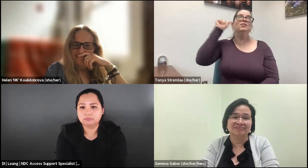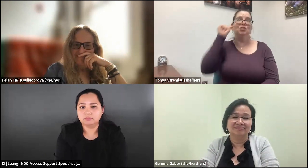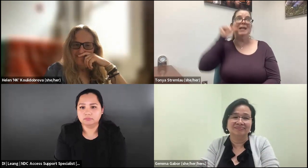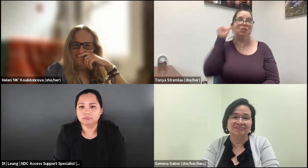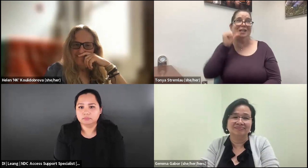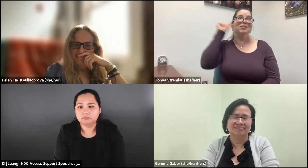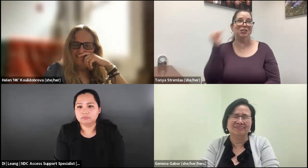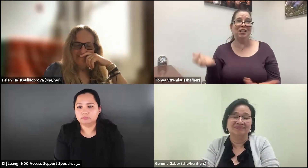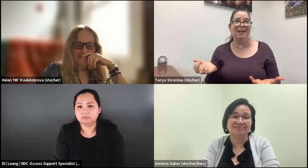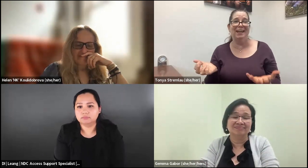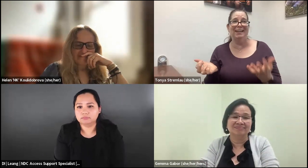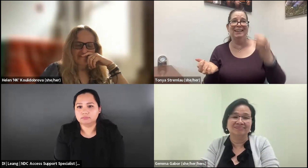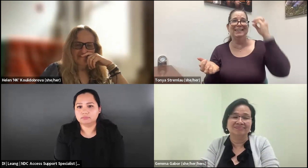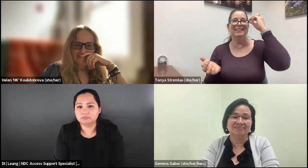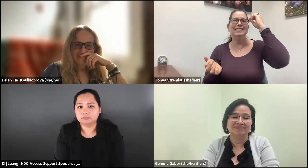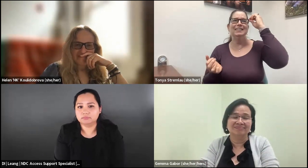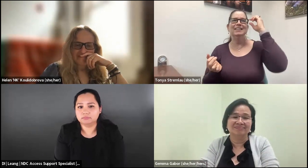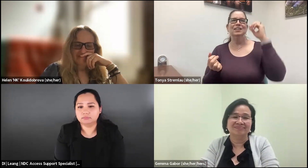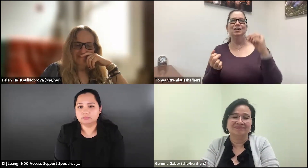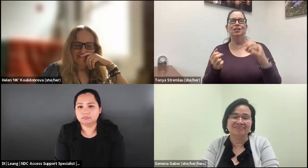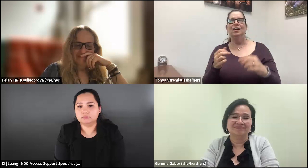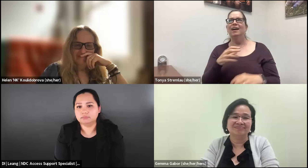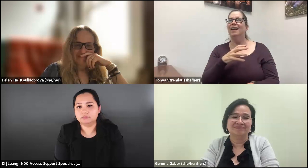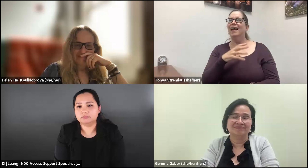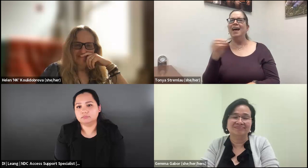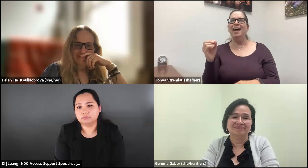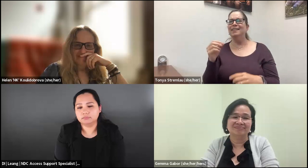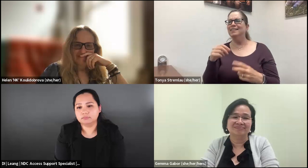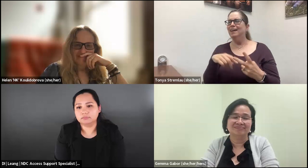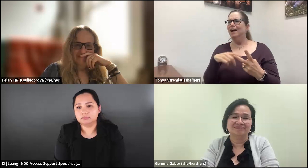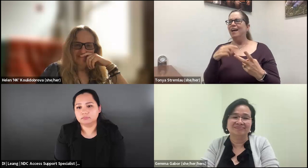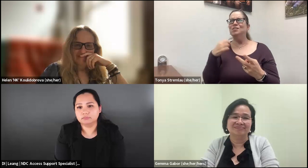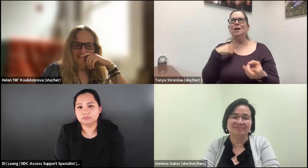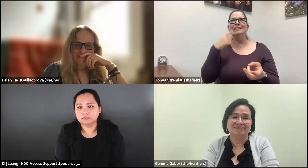You don't have to keep saying yesterday because you've worked it into the verb tense.